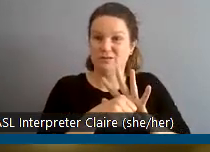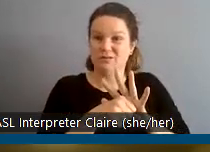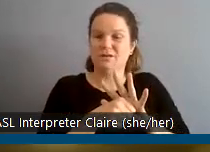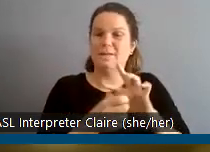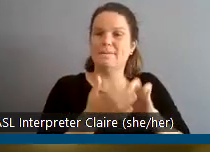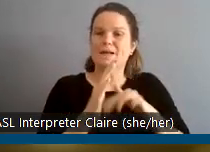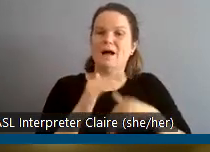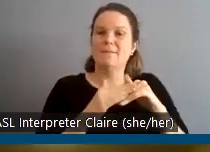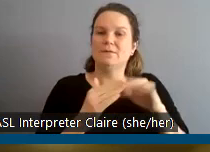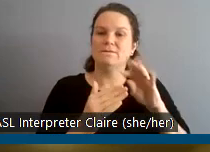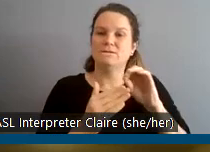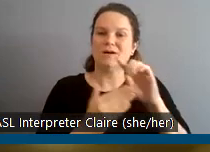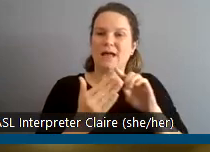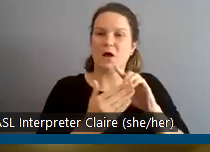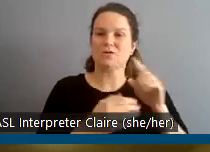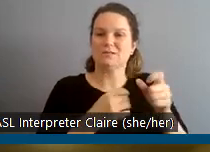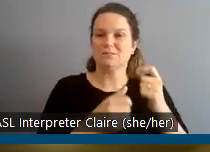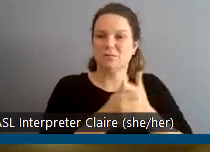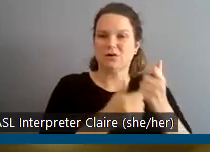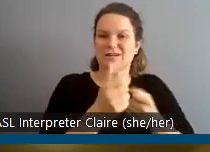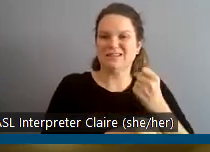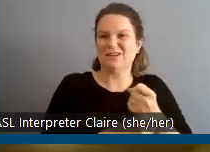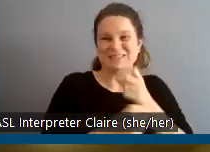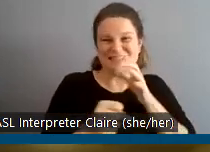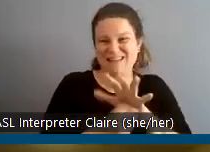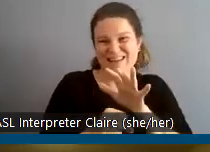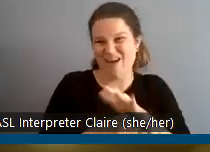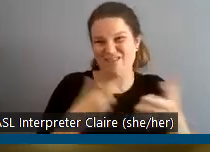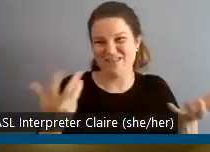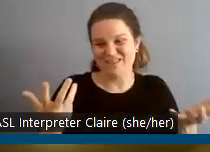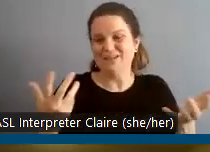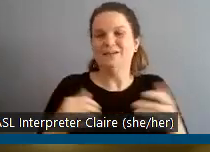40 hours in a given year probably just